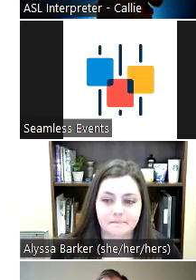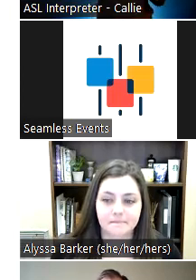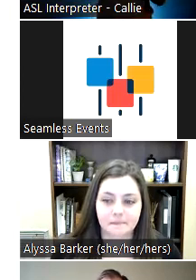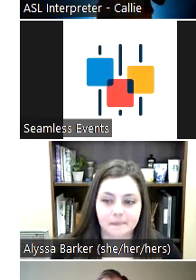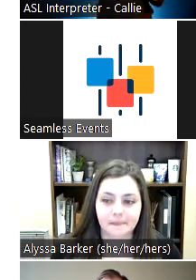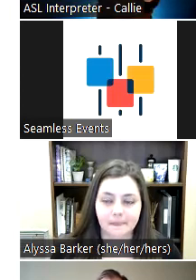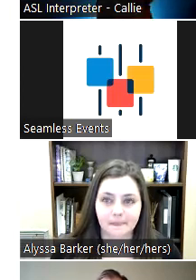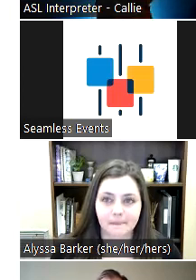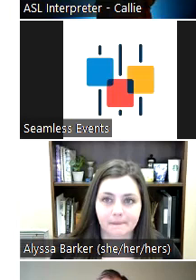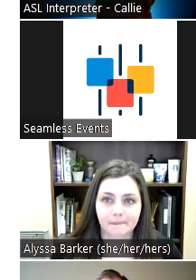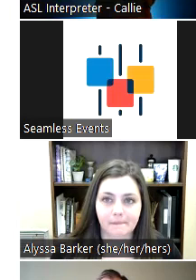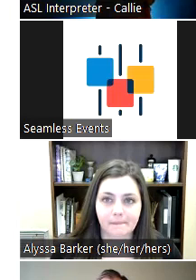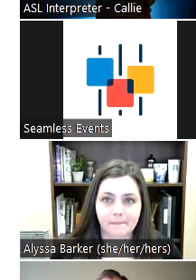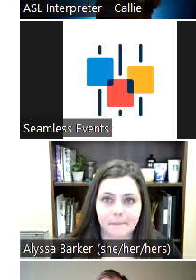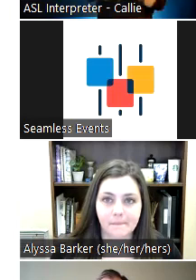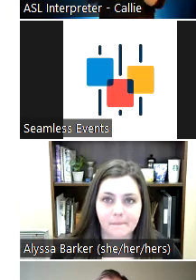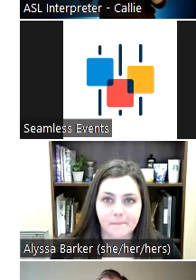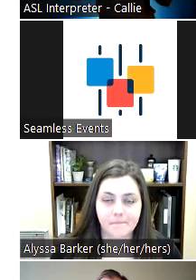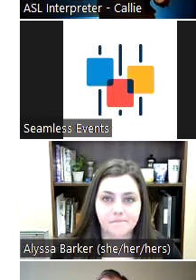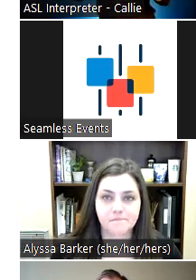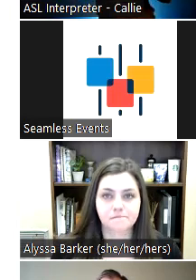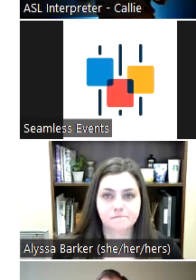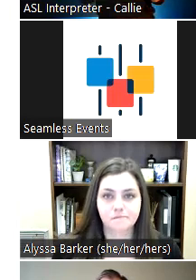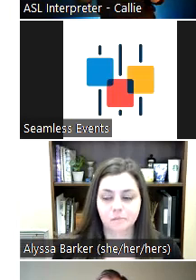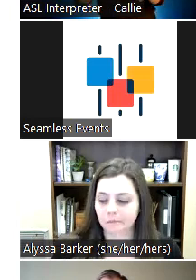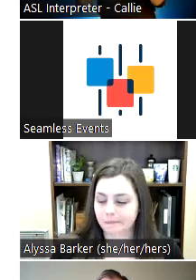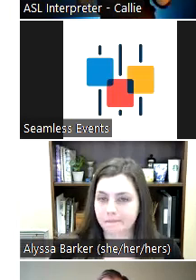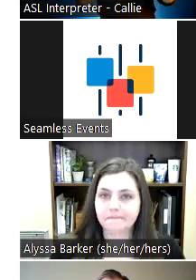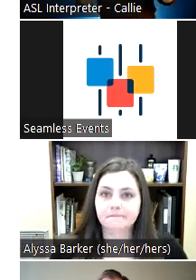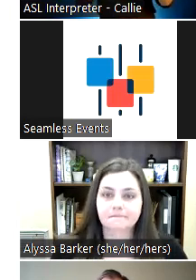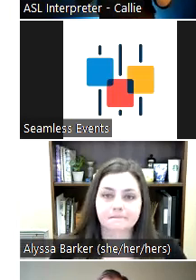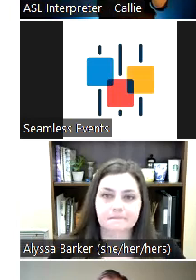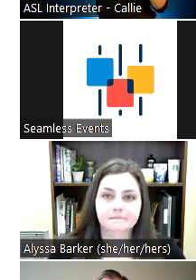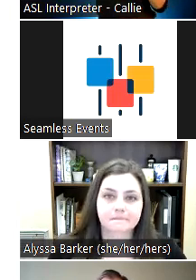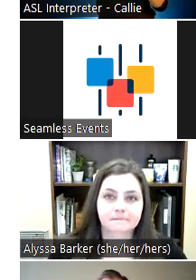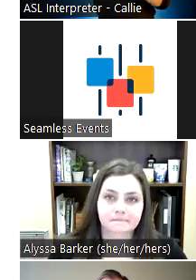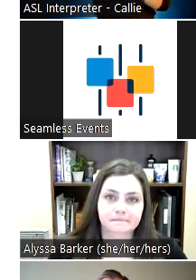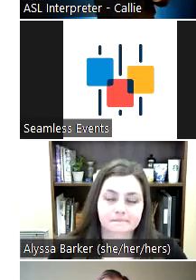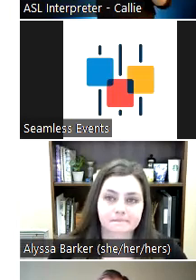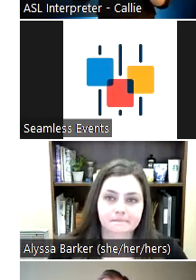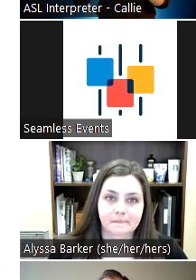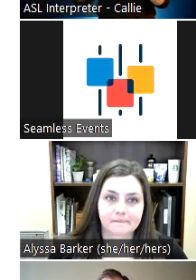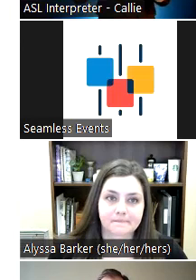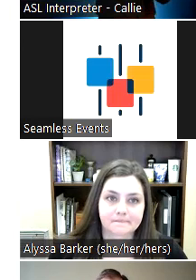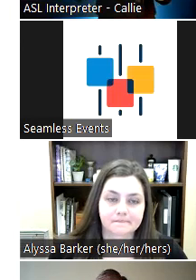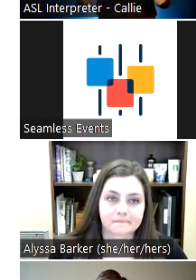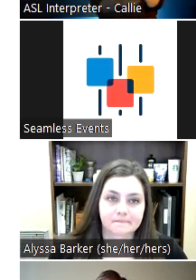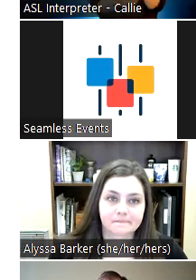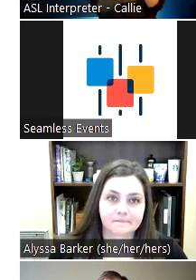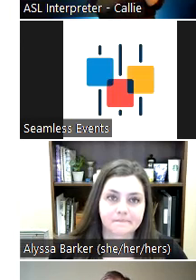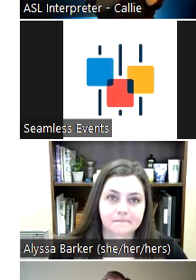um in that vein we already have our first two DRSC university sessions up the first